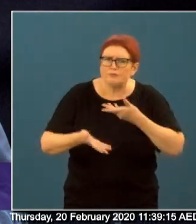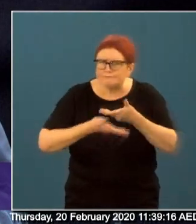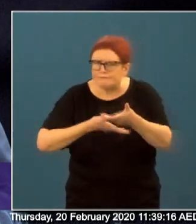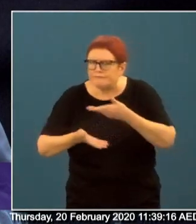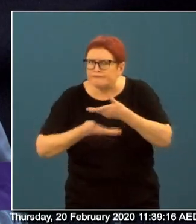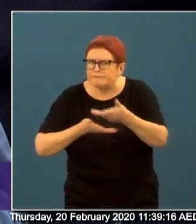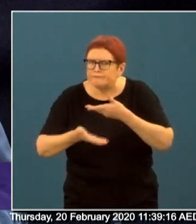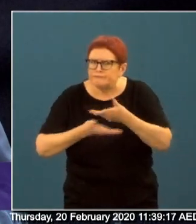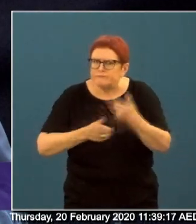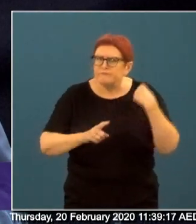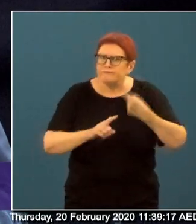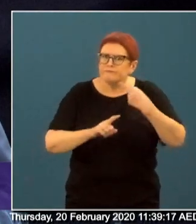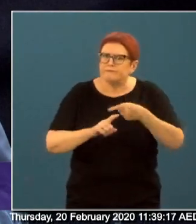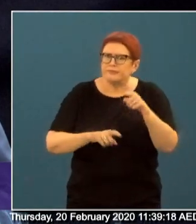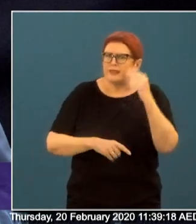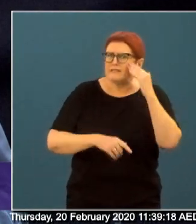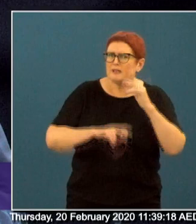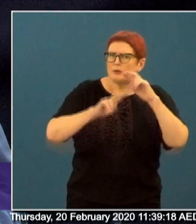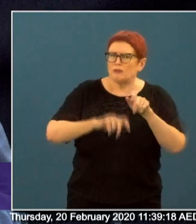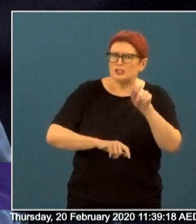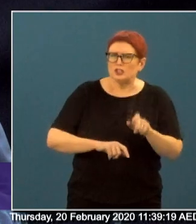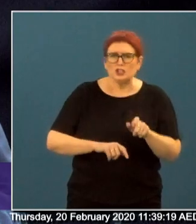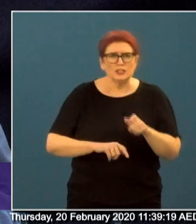in which she laments the lack of action taken in response to not just